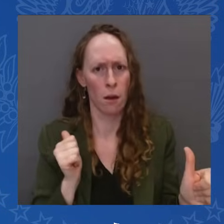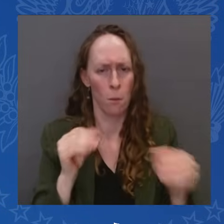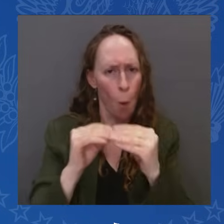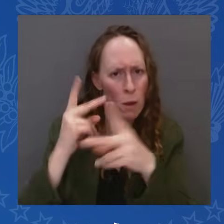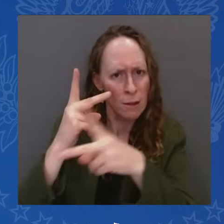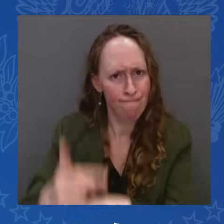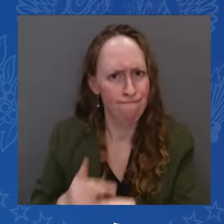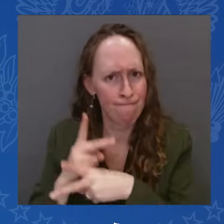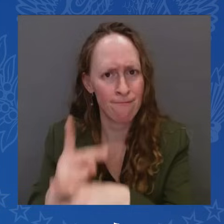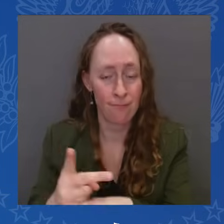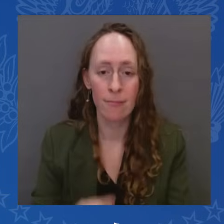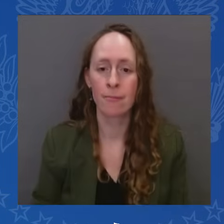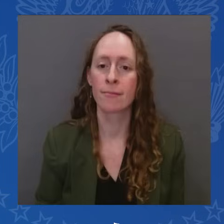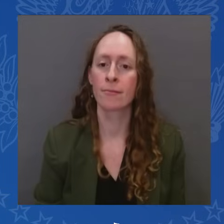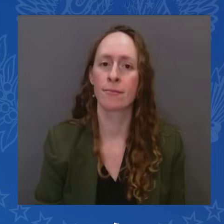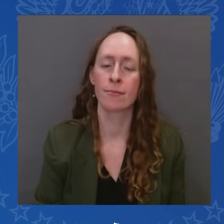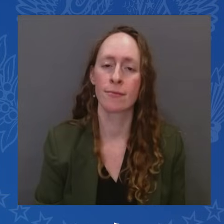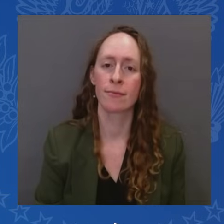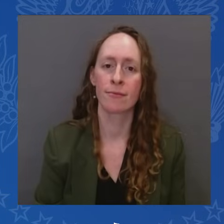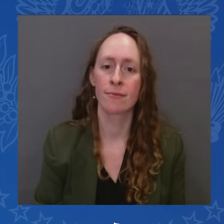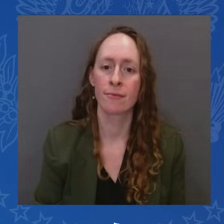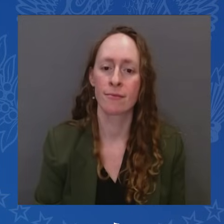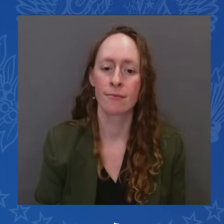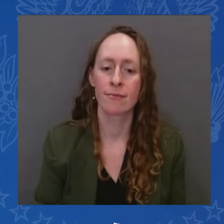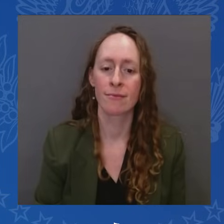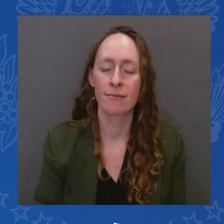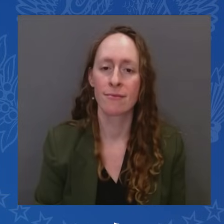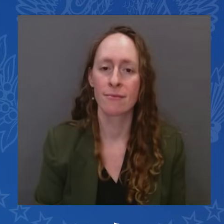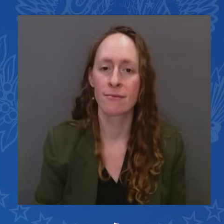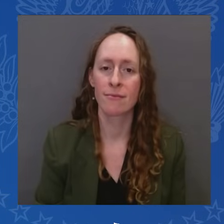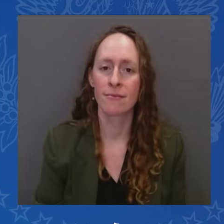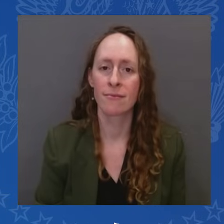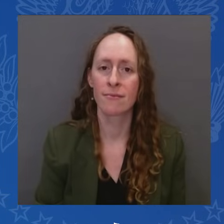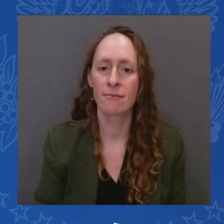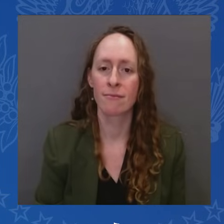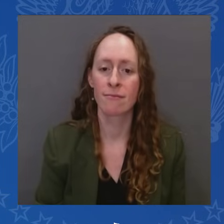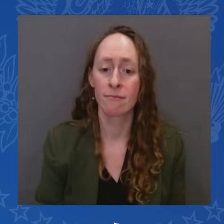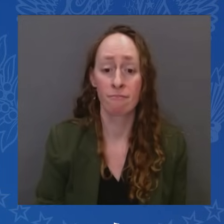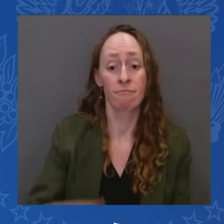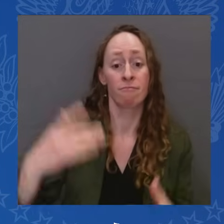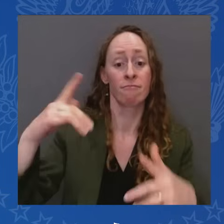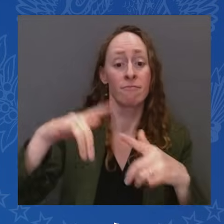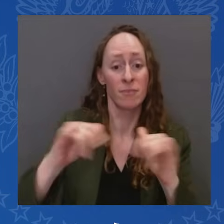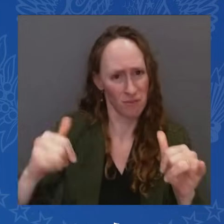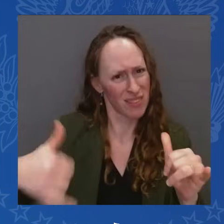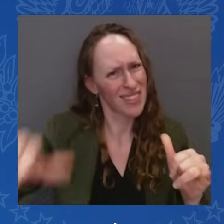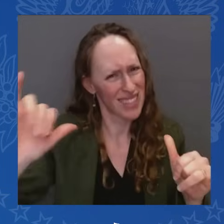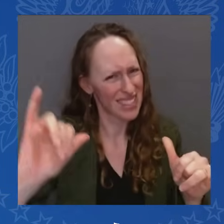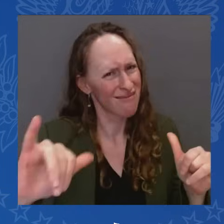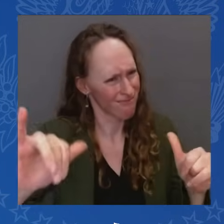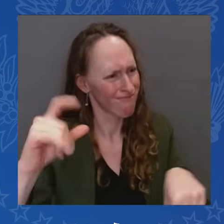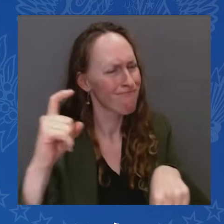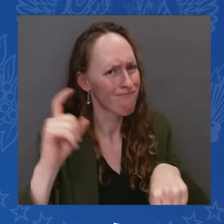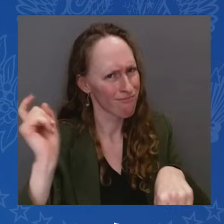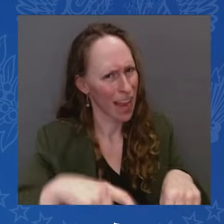going after Hamas, to innocent Palestinians and -- and Hamas. Look, we've --